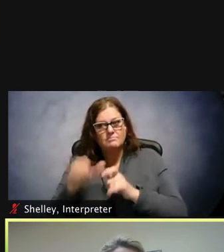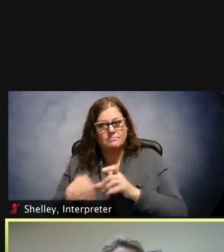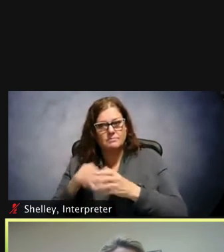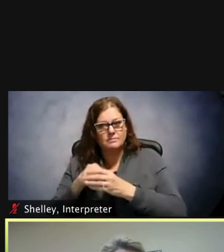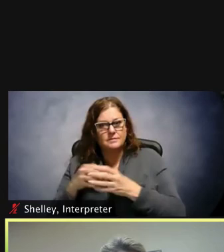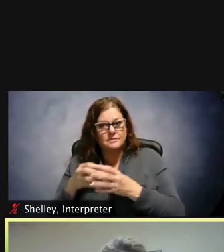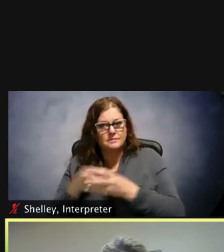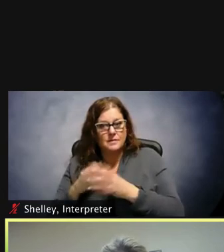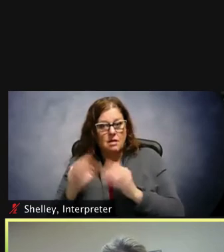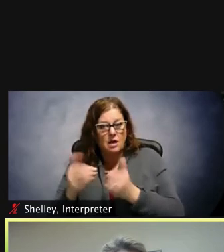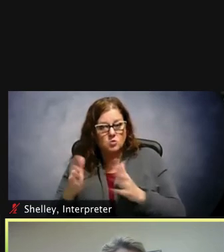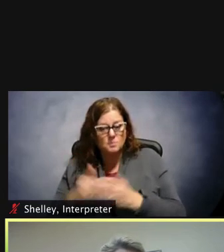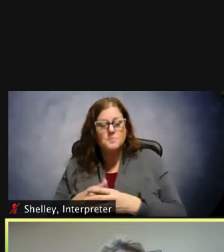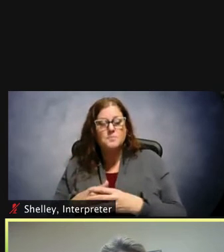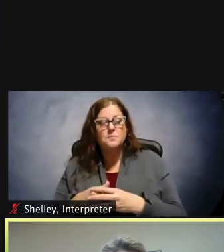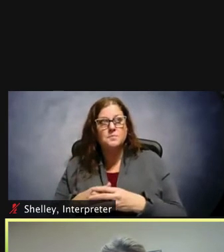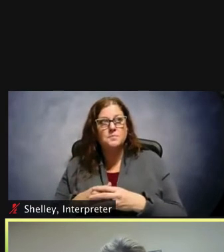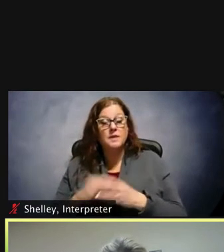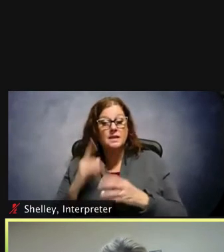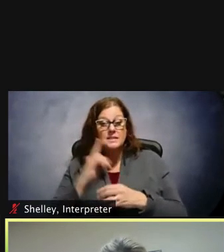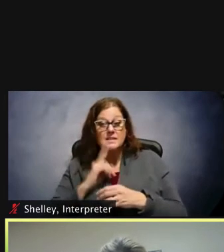with a teacher of the deaf who will be signing everything.